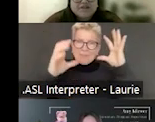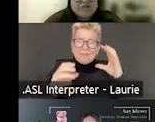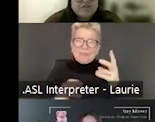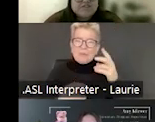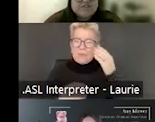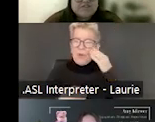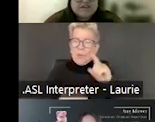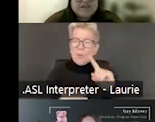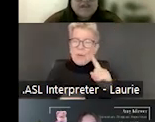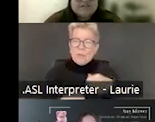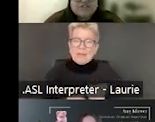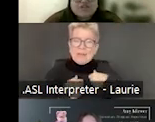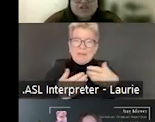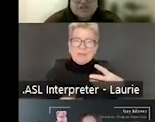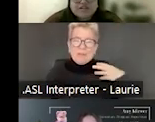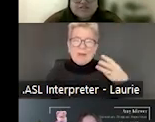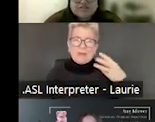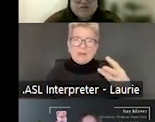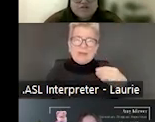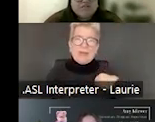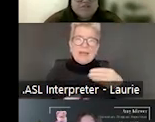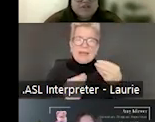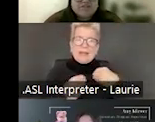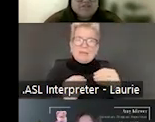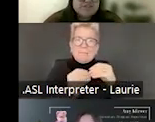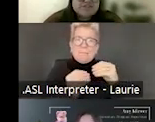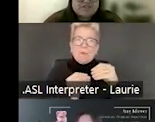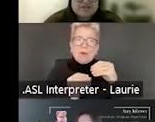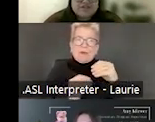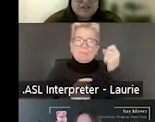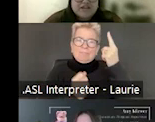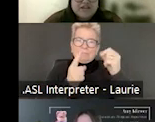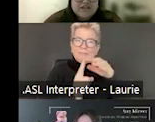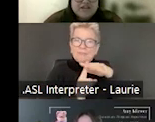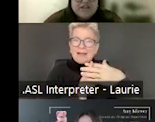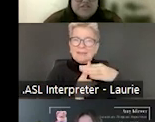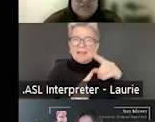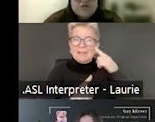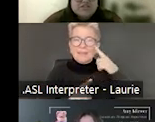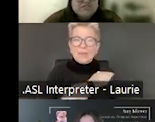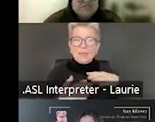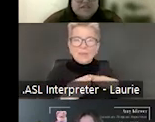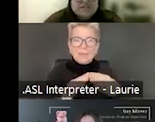and provides us additional context for our communities to consider the nuance of seeing